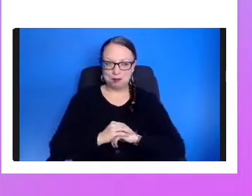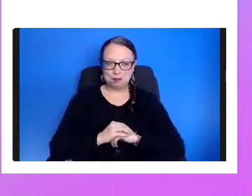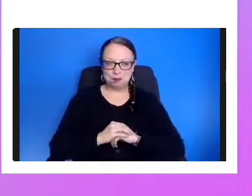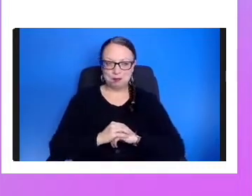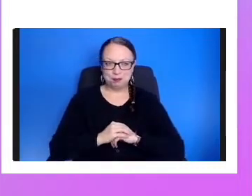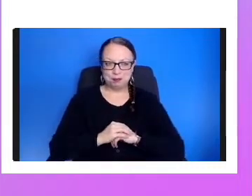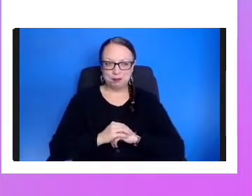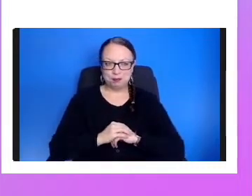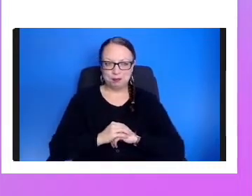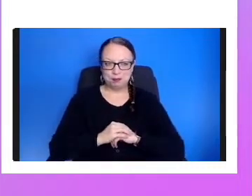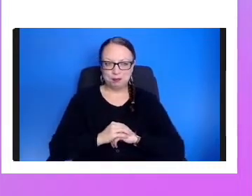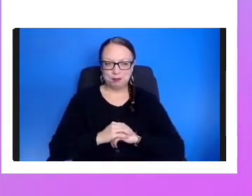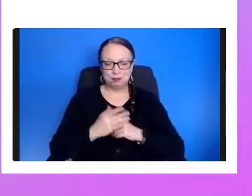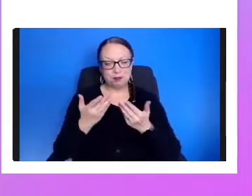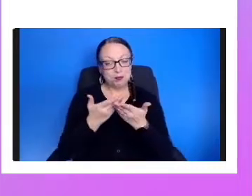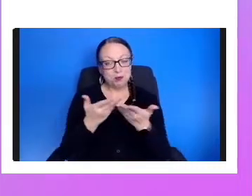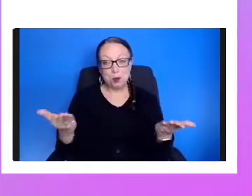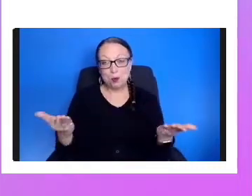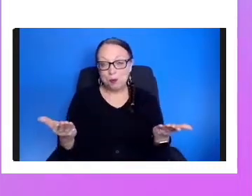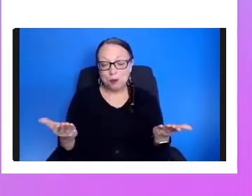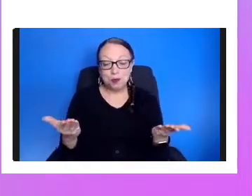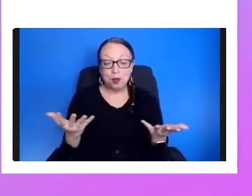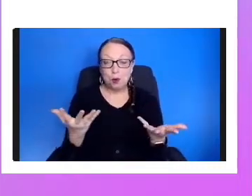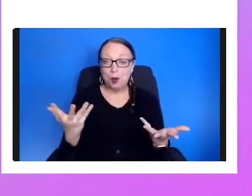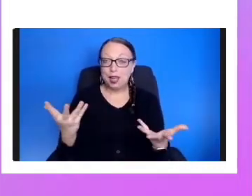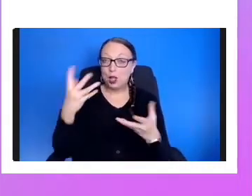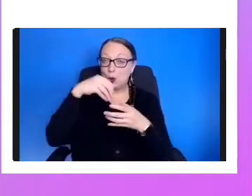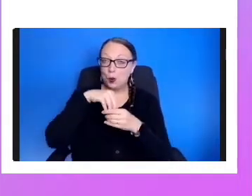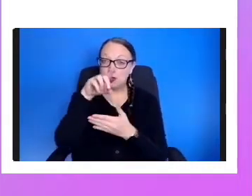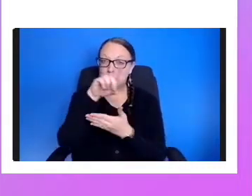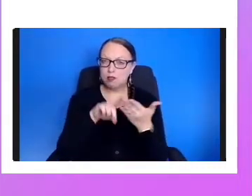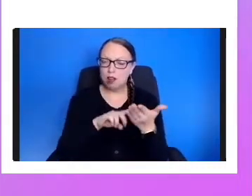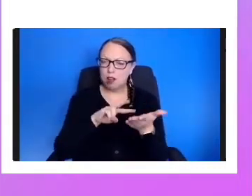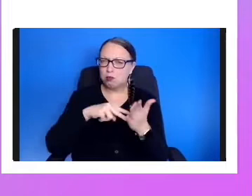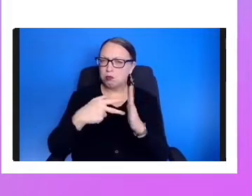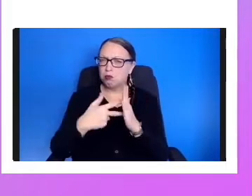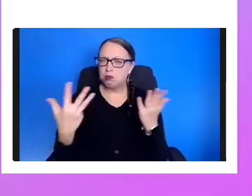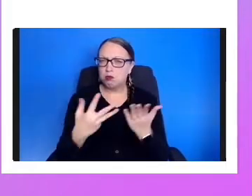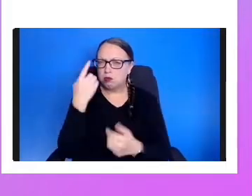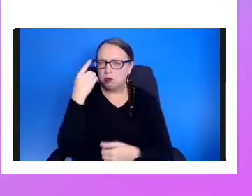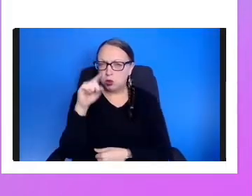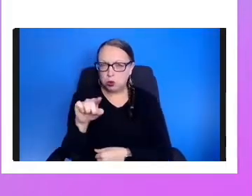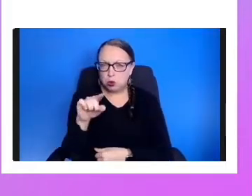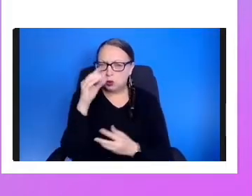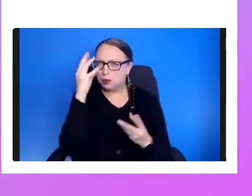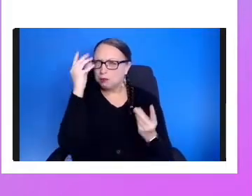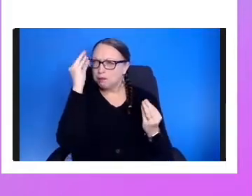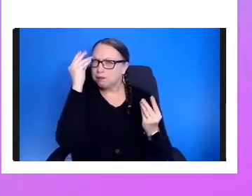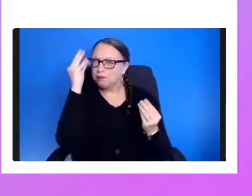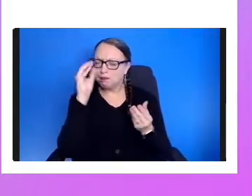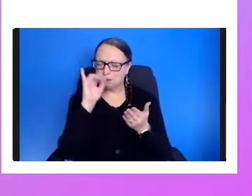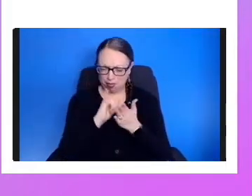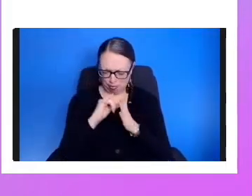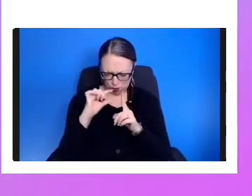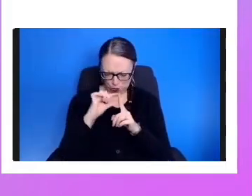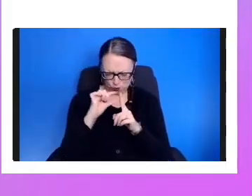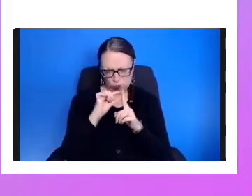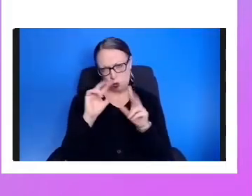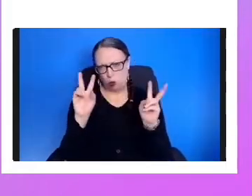So what does inclusive design mean to you? And just take a moment to just think what does that term mean to you? What do you think about